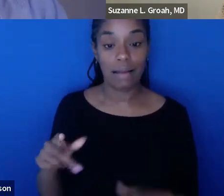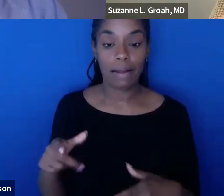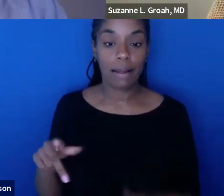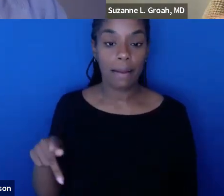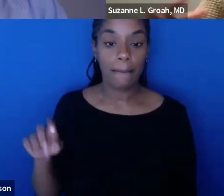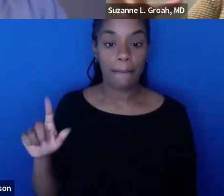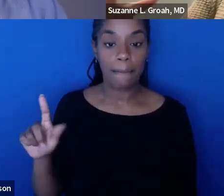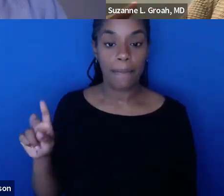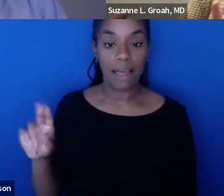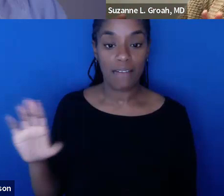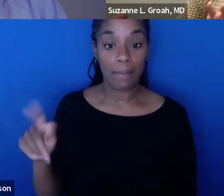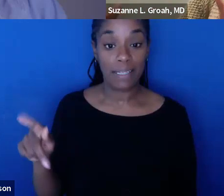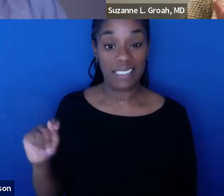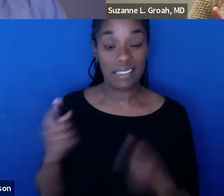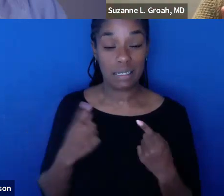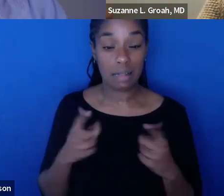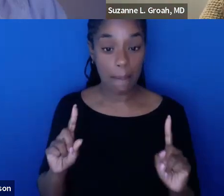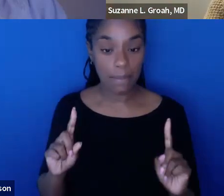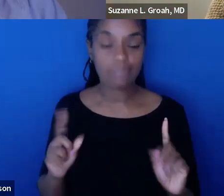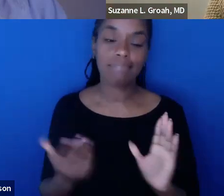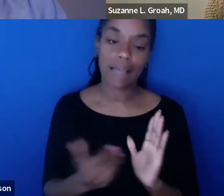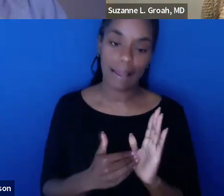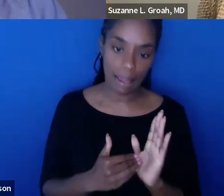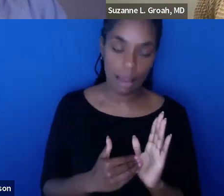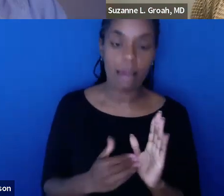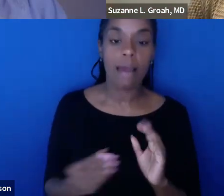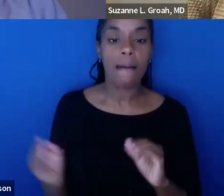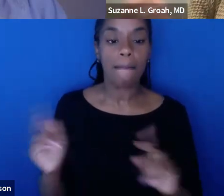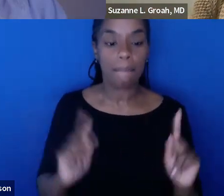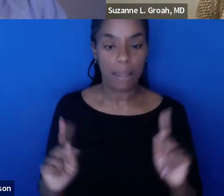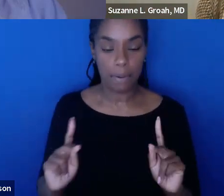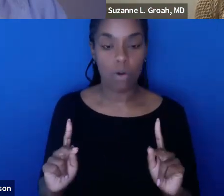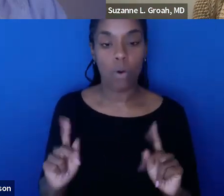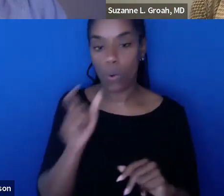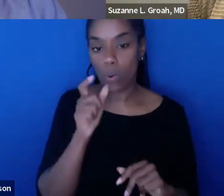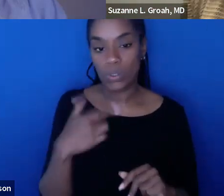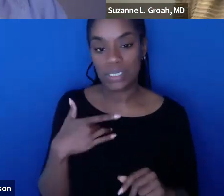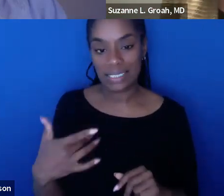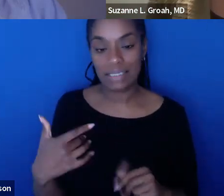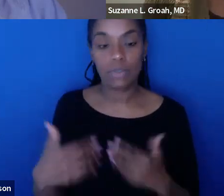and again, I think it's those people that are more on the spectrum where they tend to have leaking and incontinence.